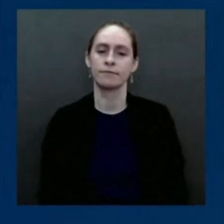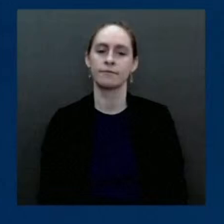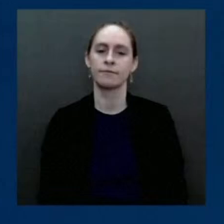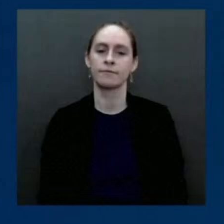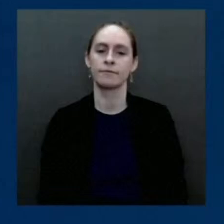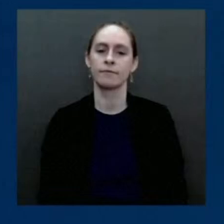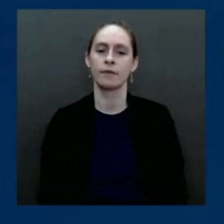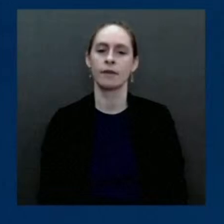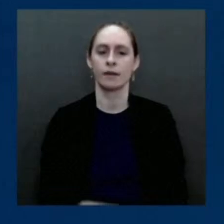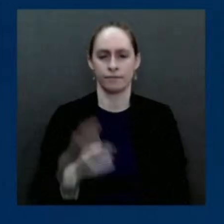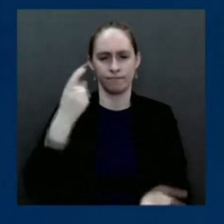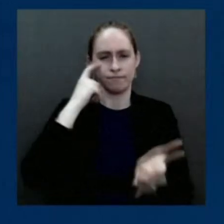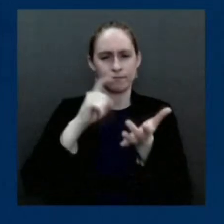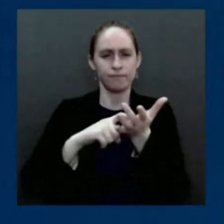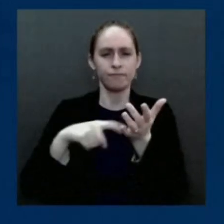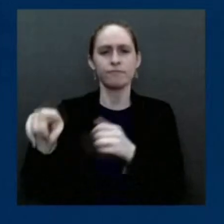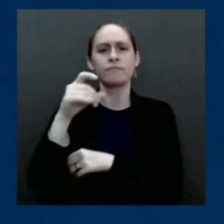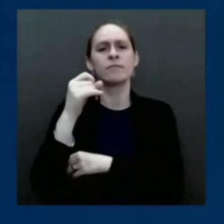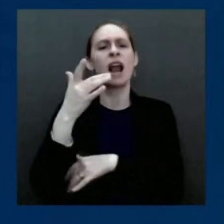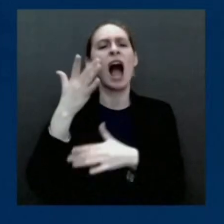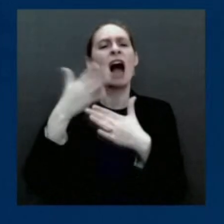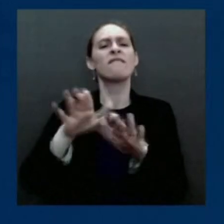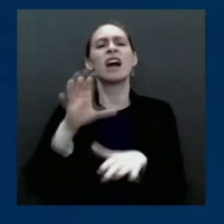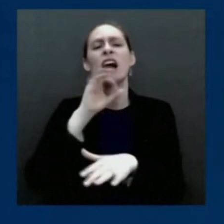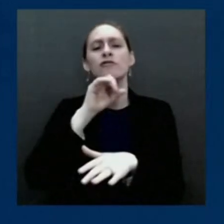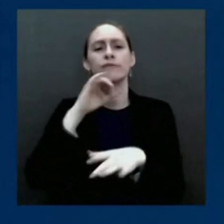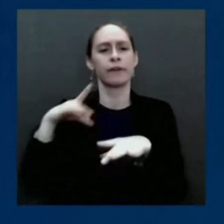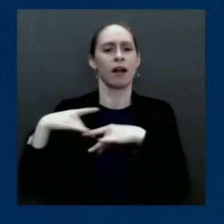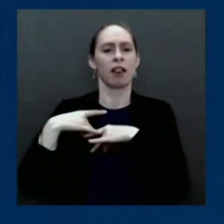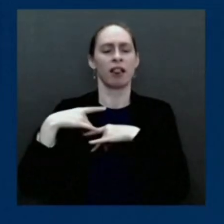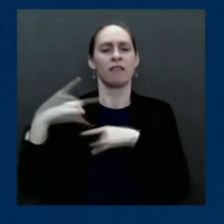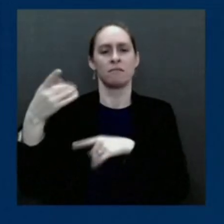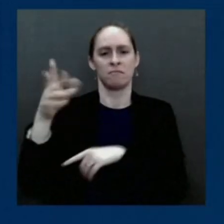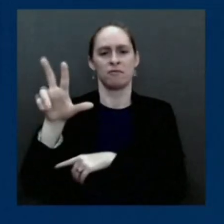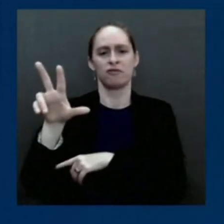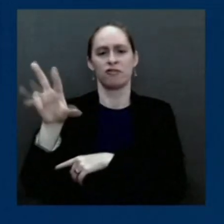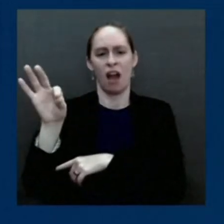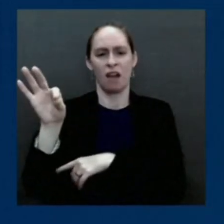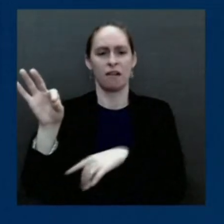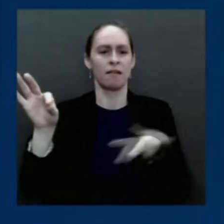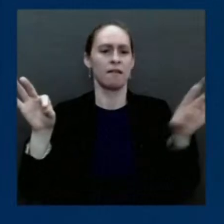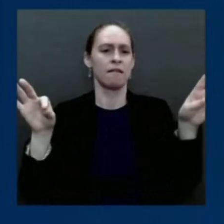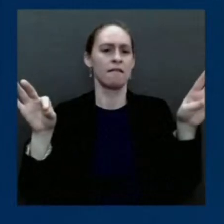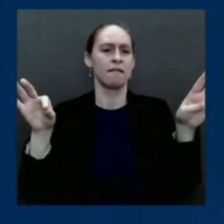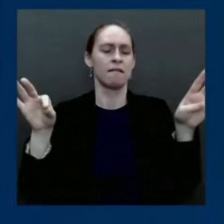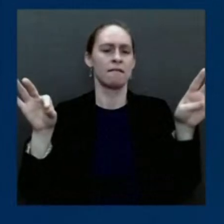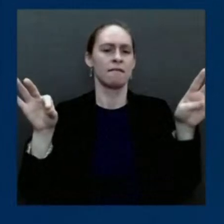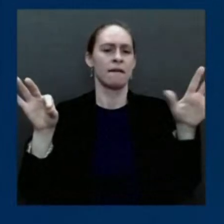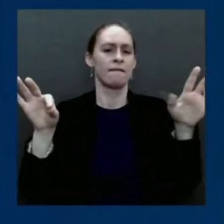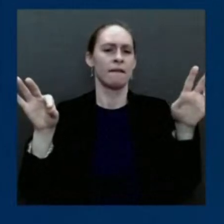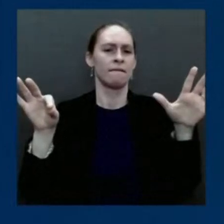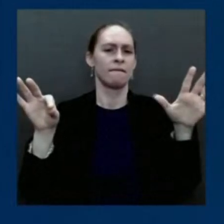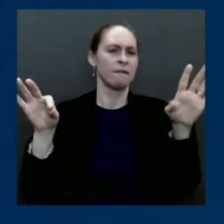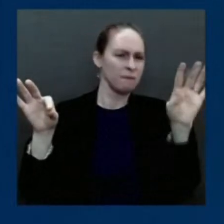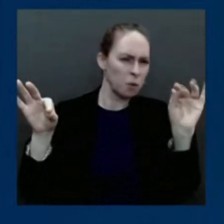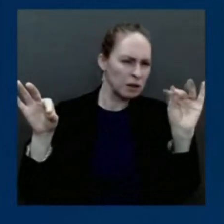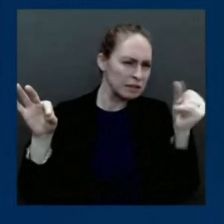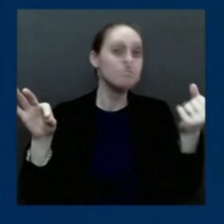MEAN AVERAGE AGE 39 YEARS FOR OMICRON 49 YEARS FOR PREVIOUS